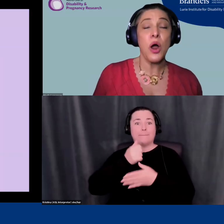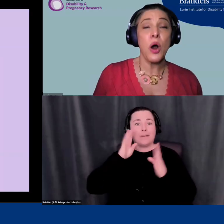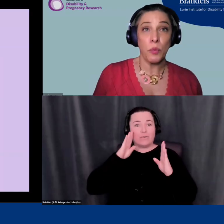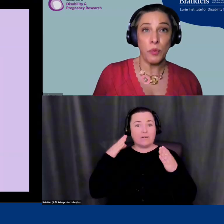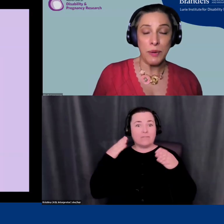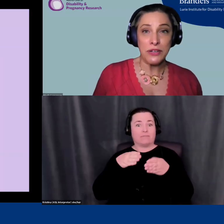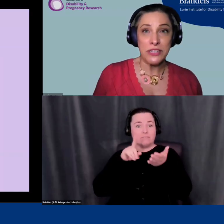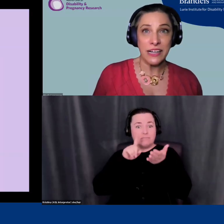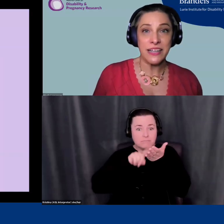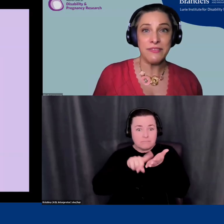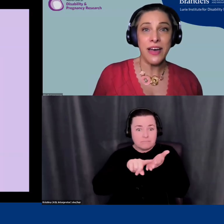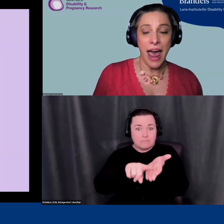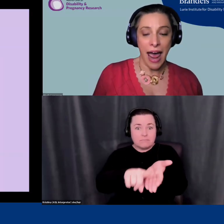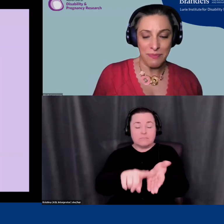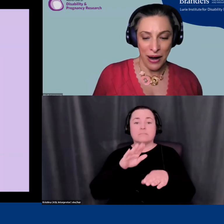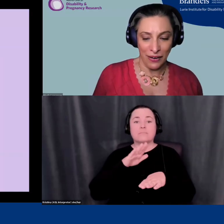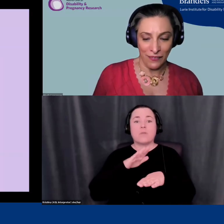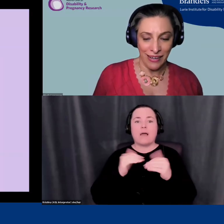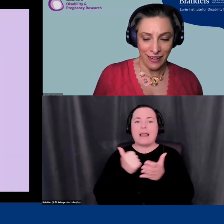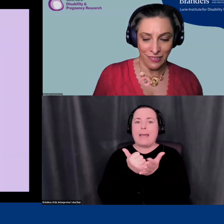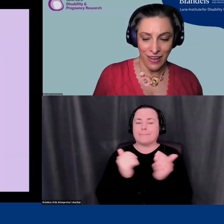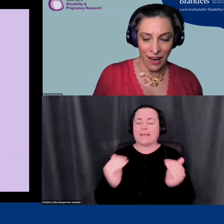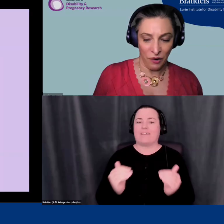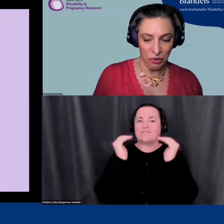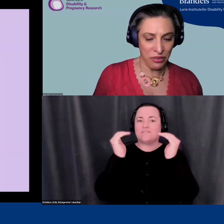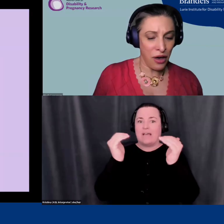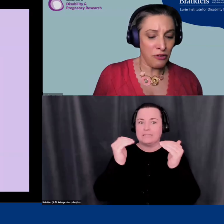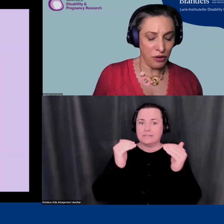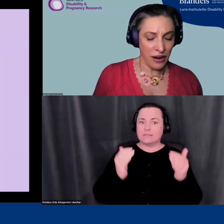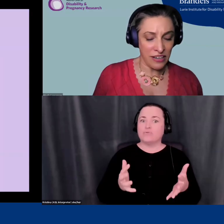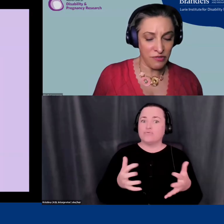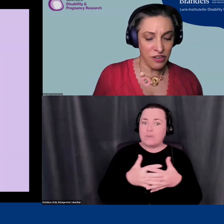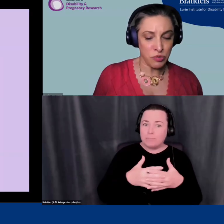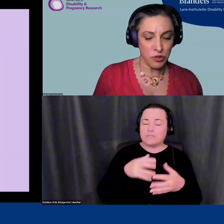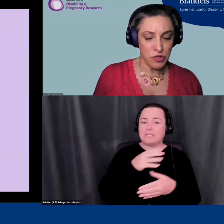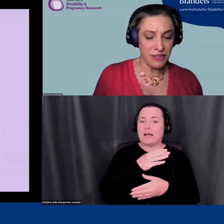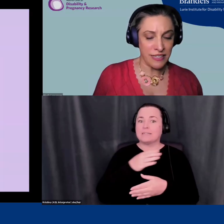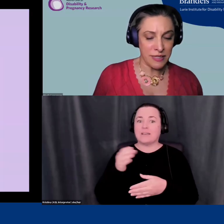reproductive and perinatal health for individuals with